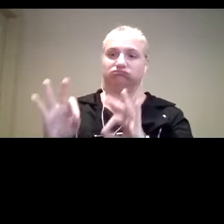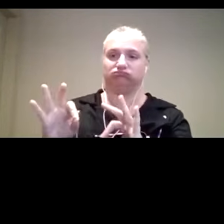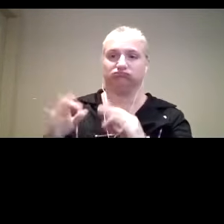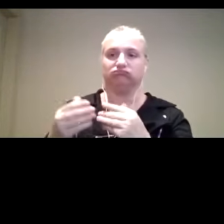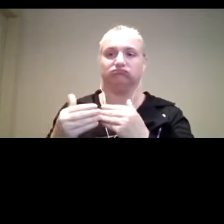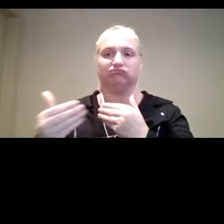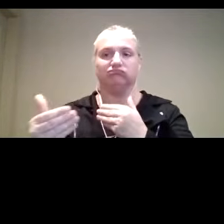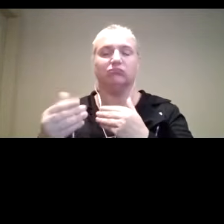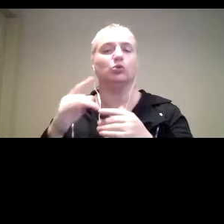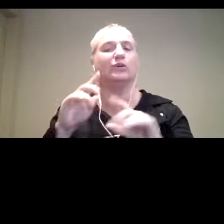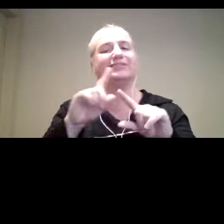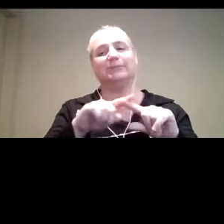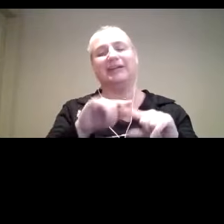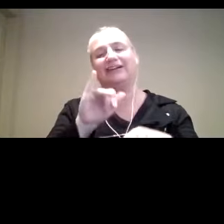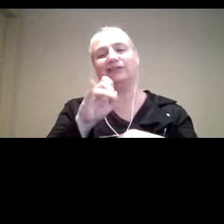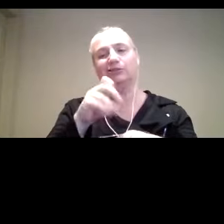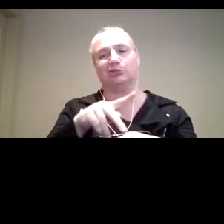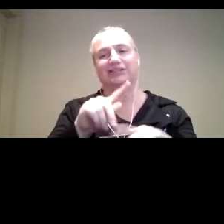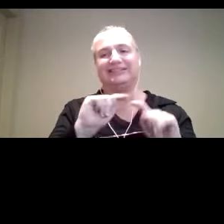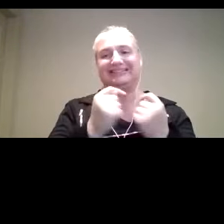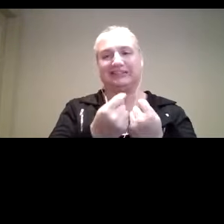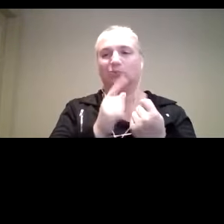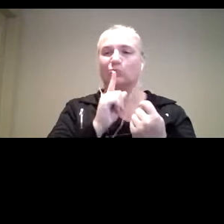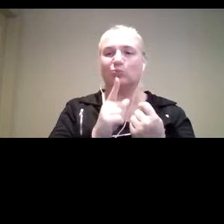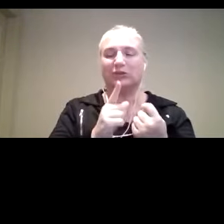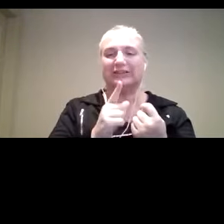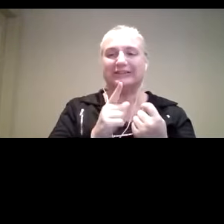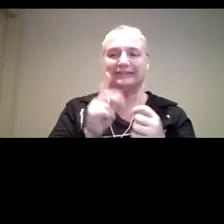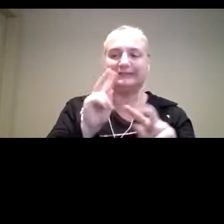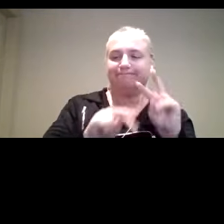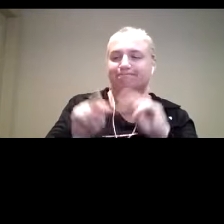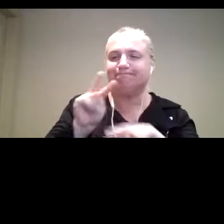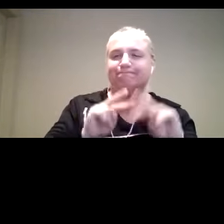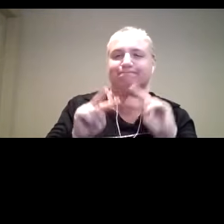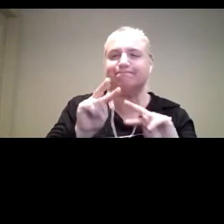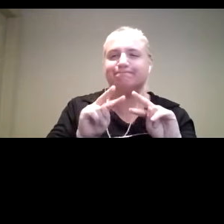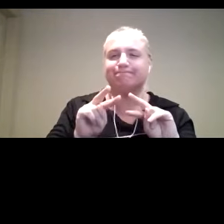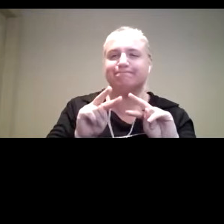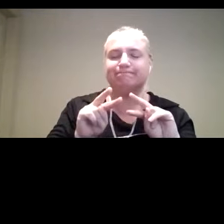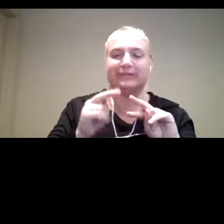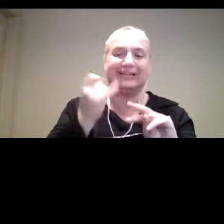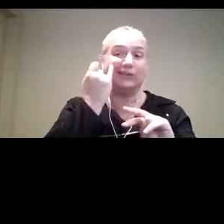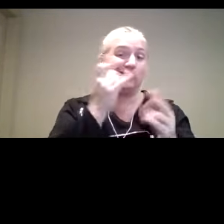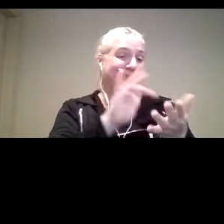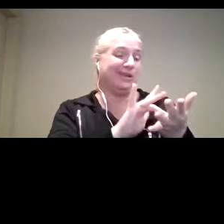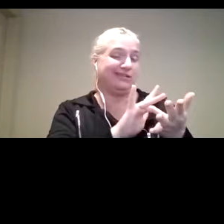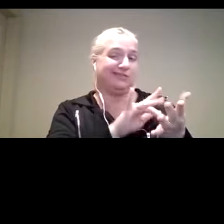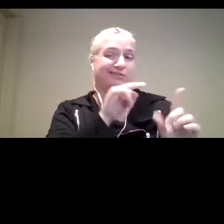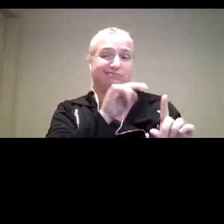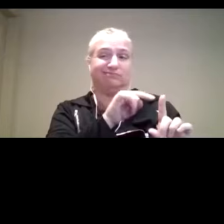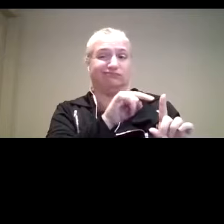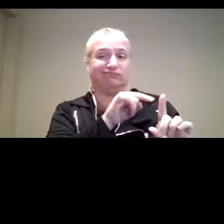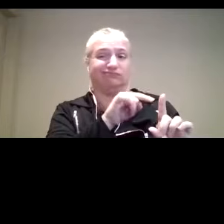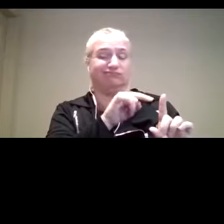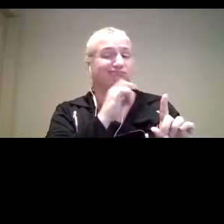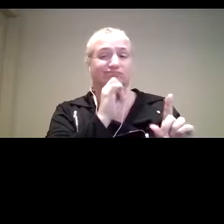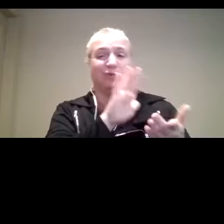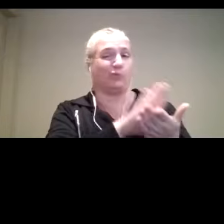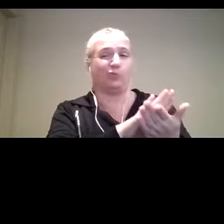but that IEP team really helps to make those decisions. If it's medical, you know that's not a school thing.